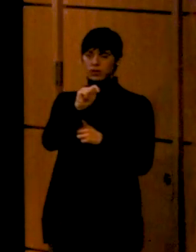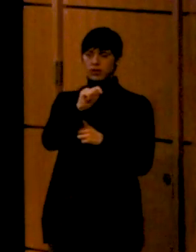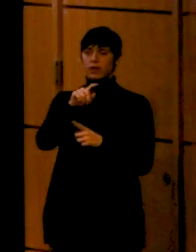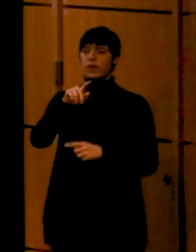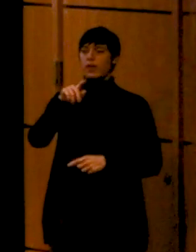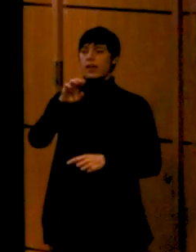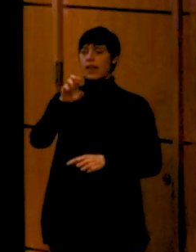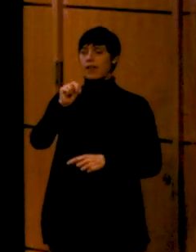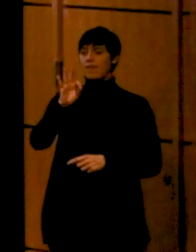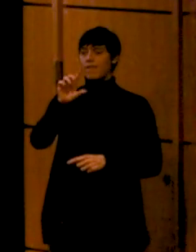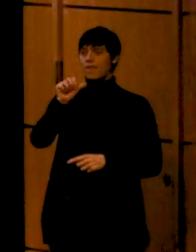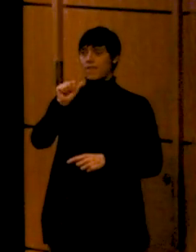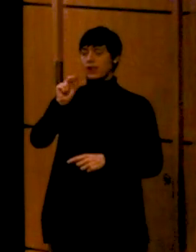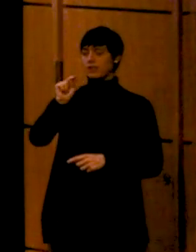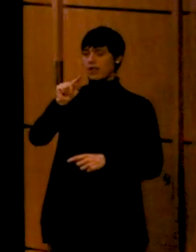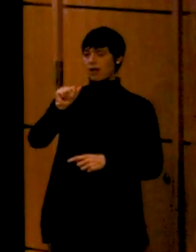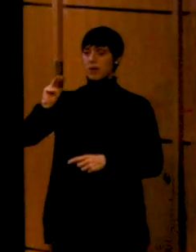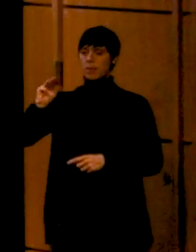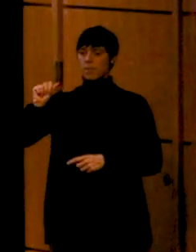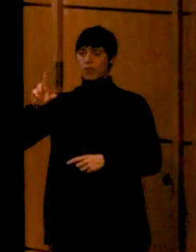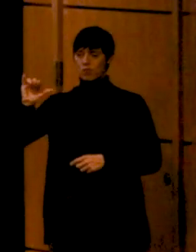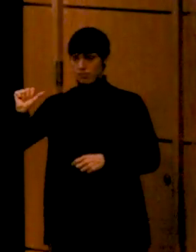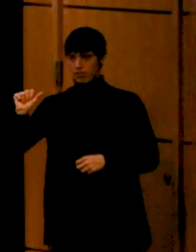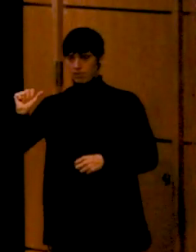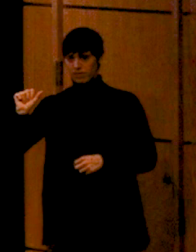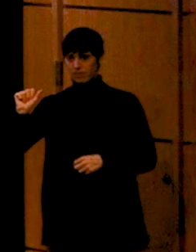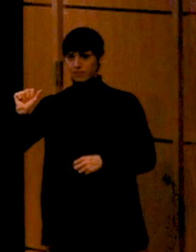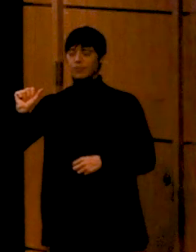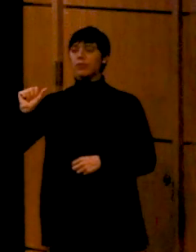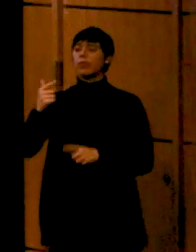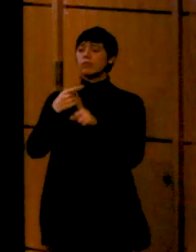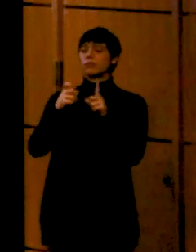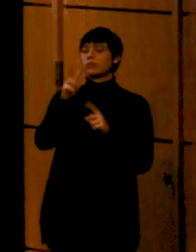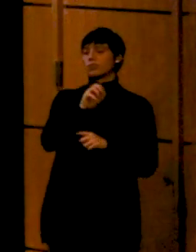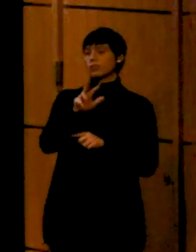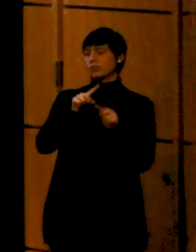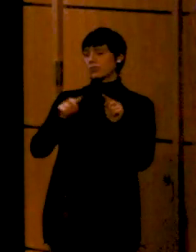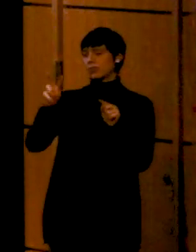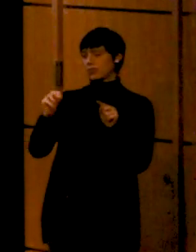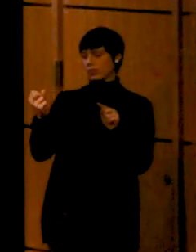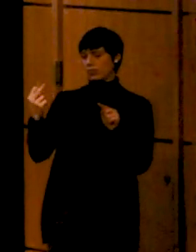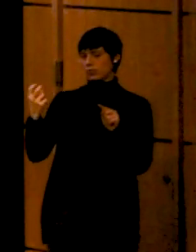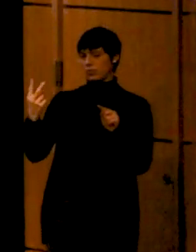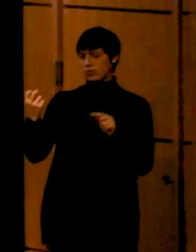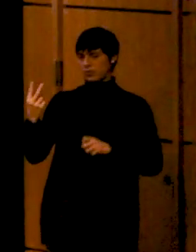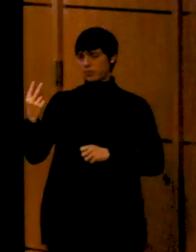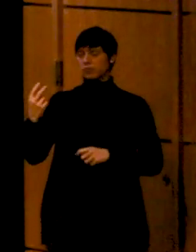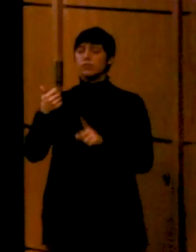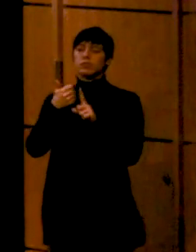From 2003 to 2012, Dawson served as the Curator of Painting, Spanish and Italian paintings